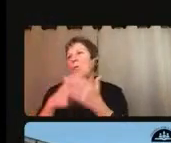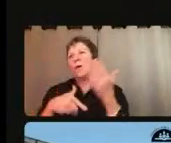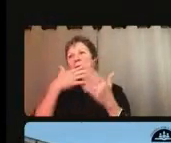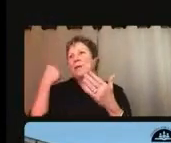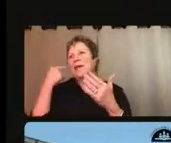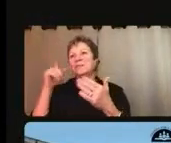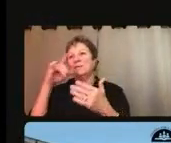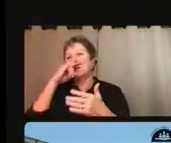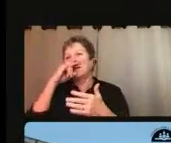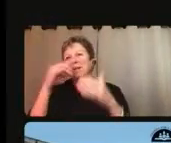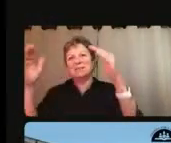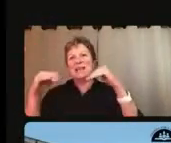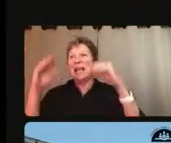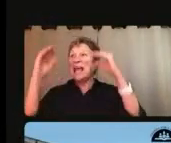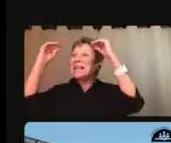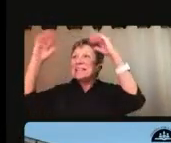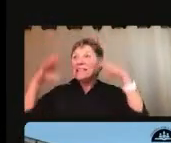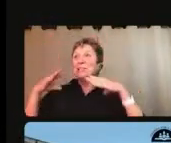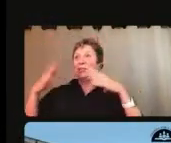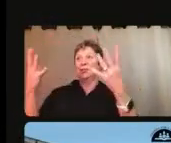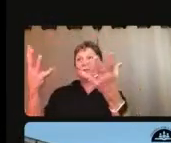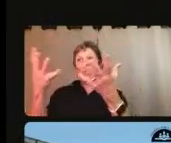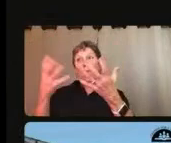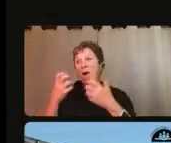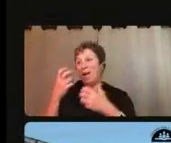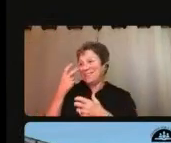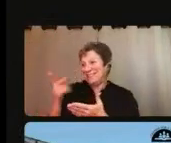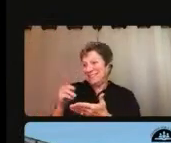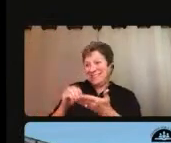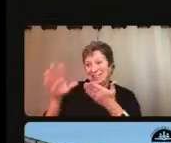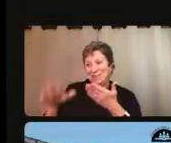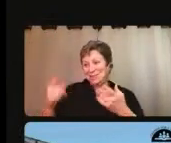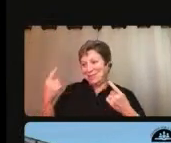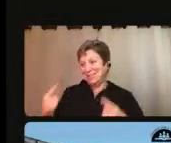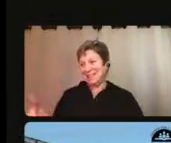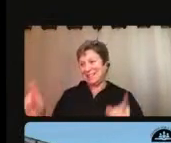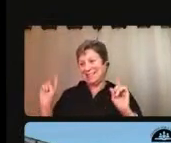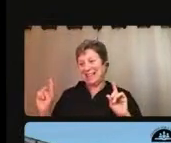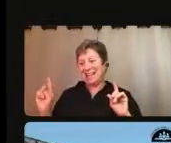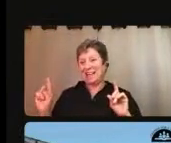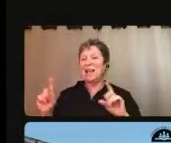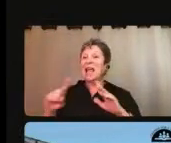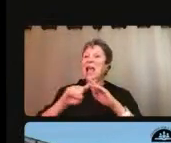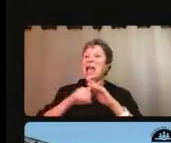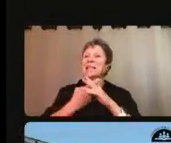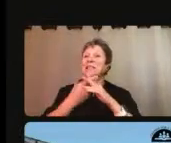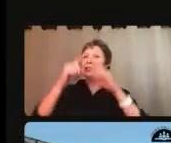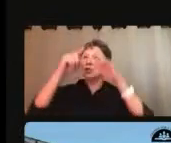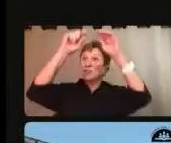DISTRICT. PARENTS WANT WHAT IS BEST FOR